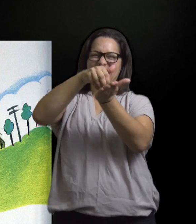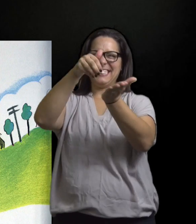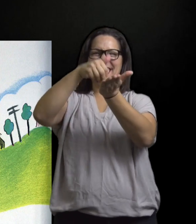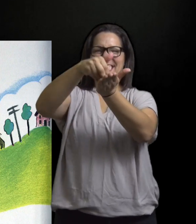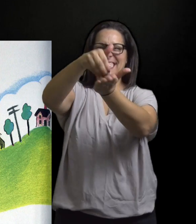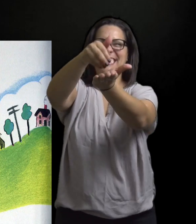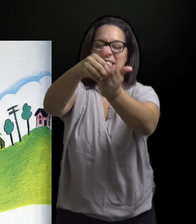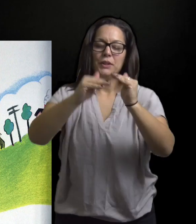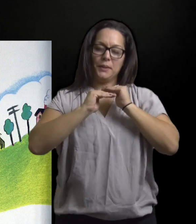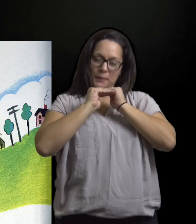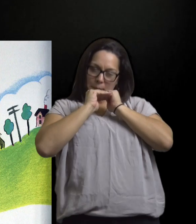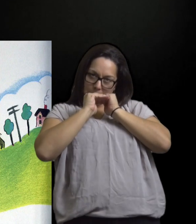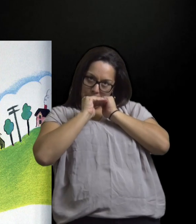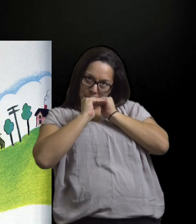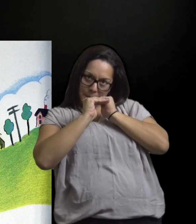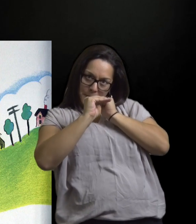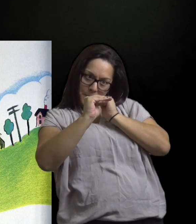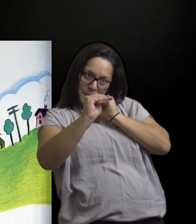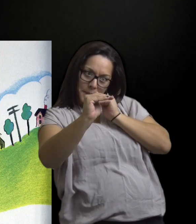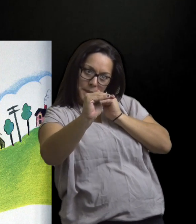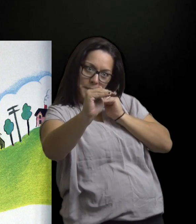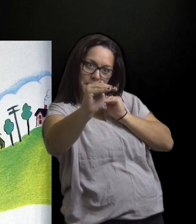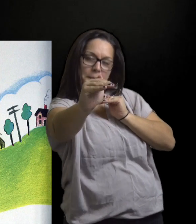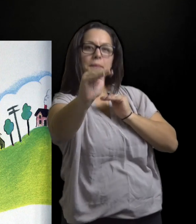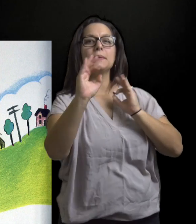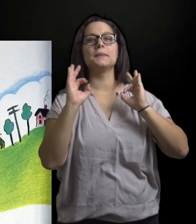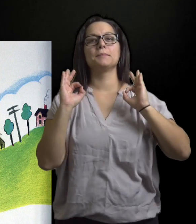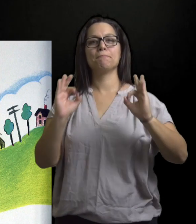a steamshovel will dig and make it flat and straight.